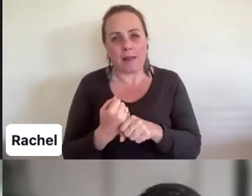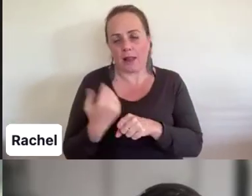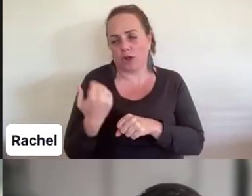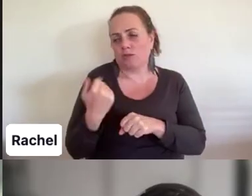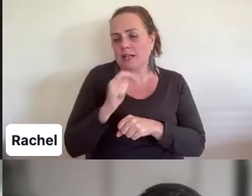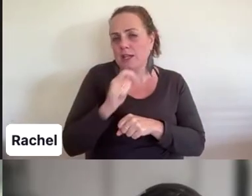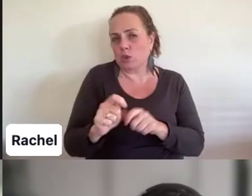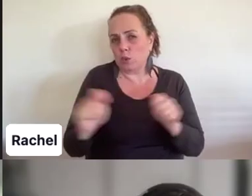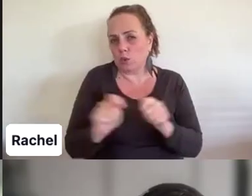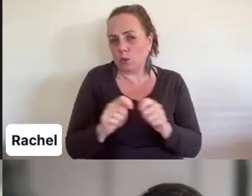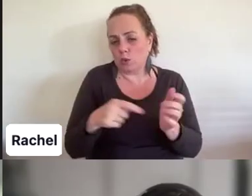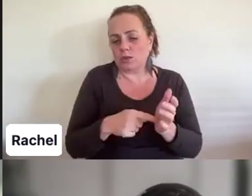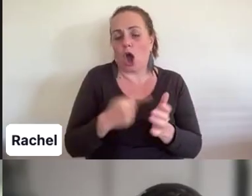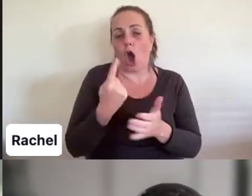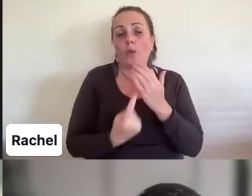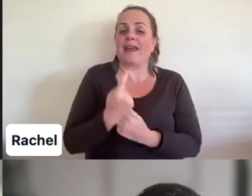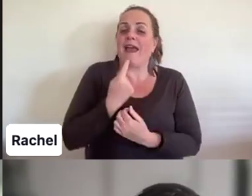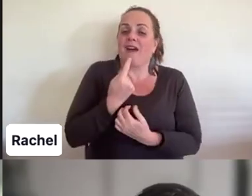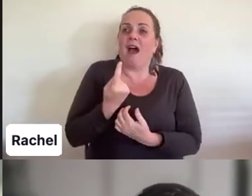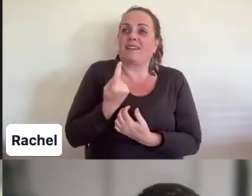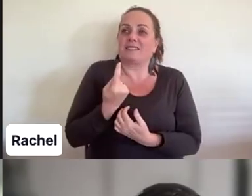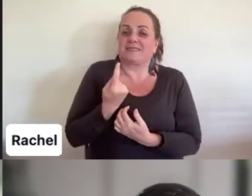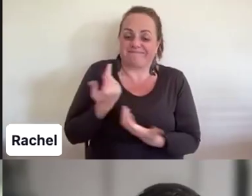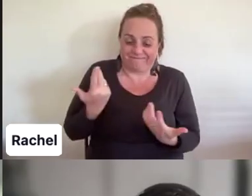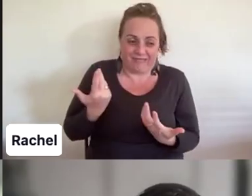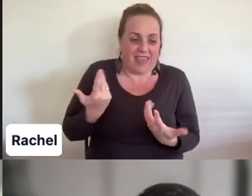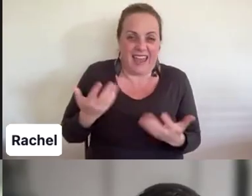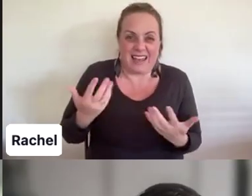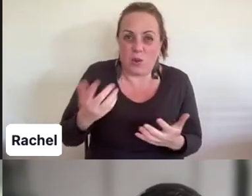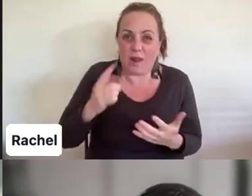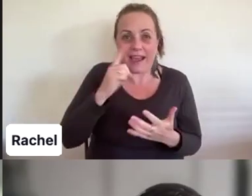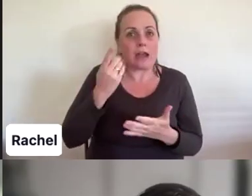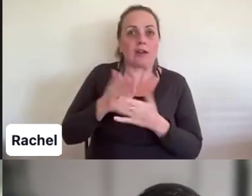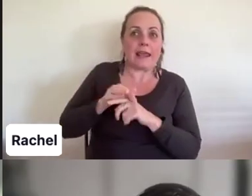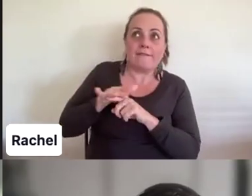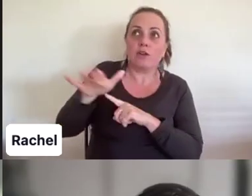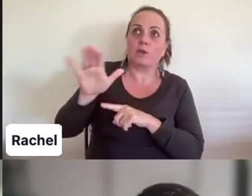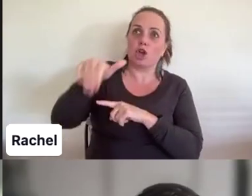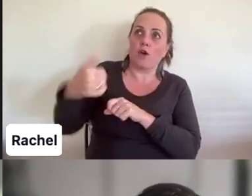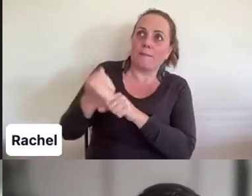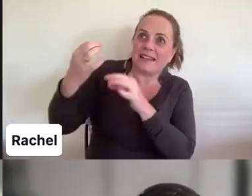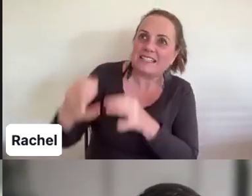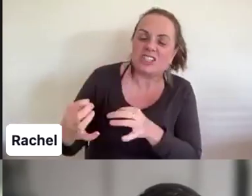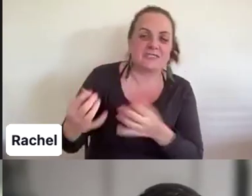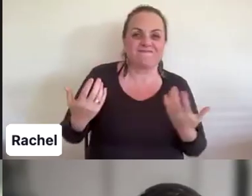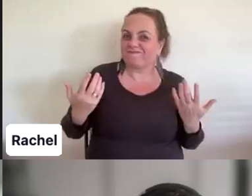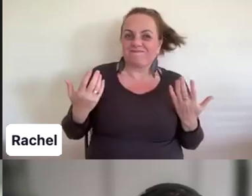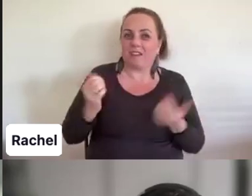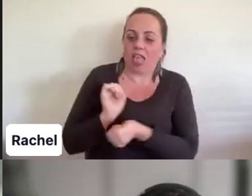they can only ever advise, they can't really influence decision making. So from a perspective